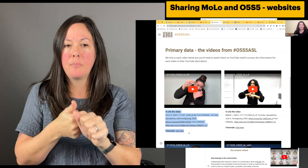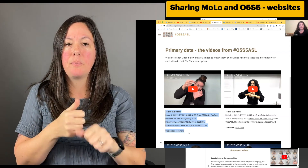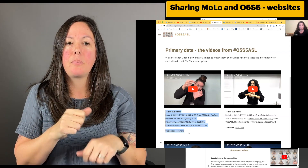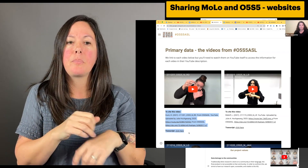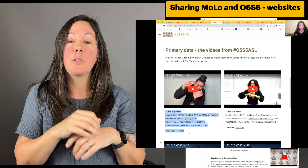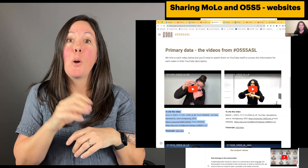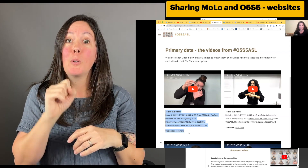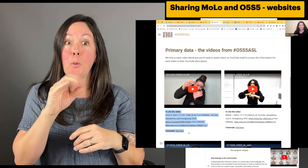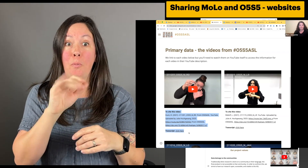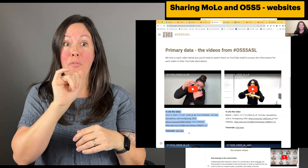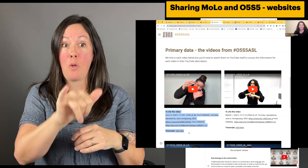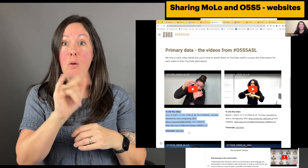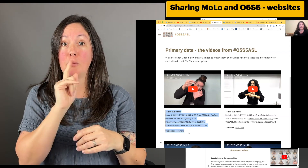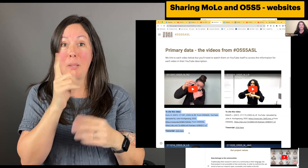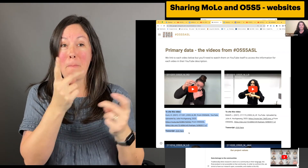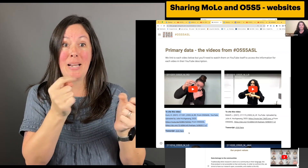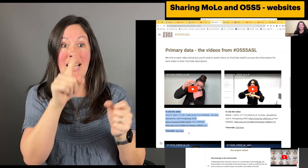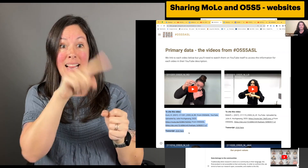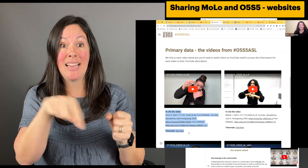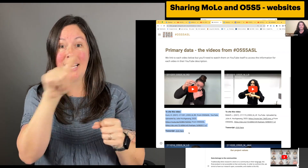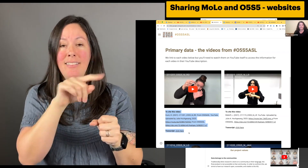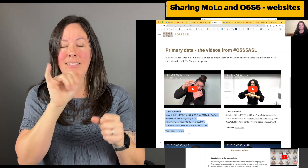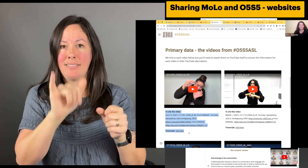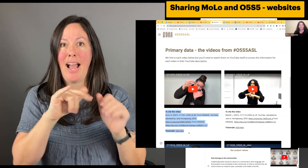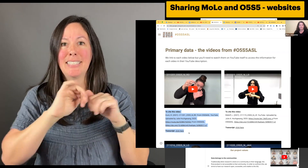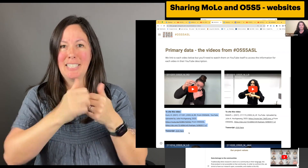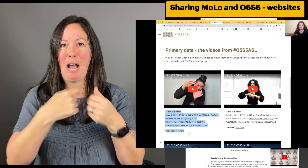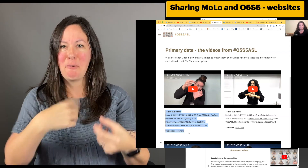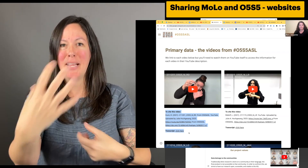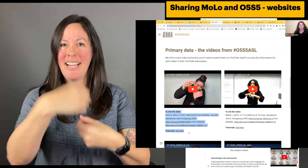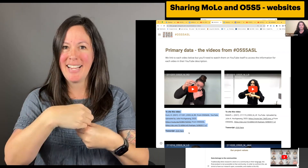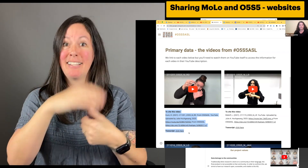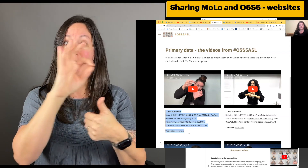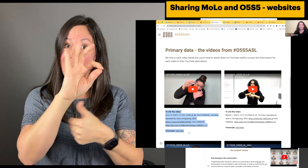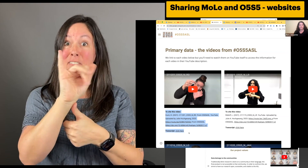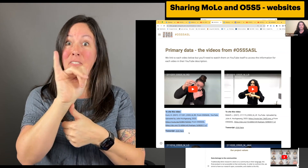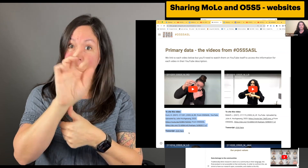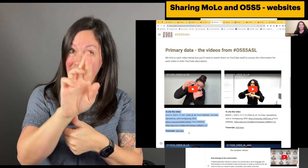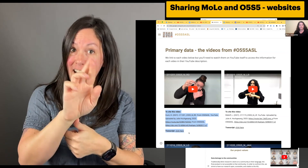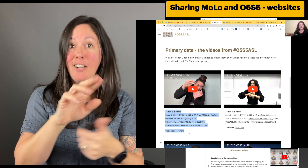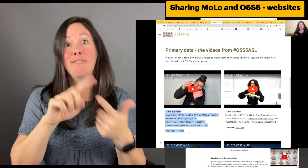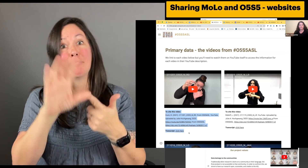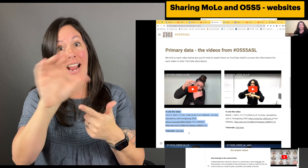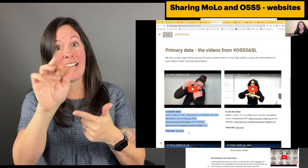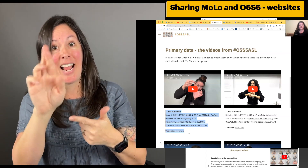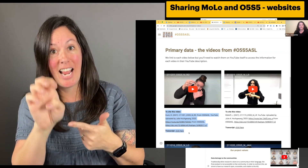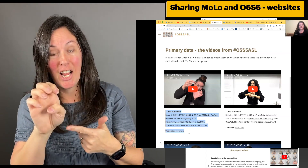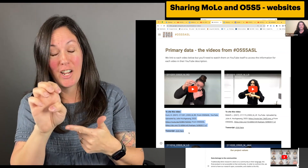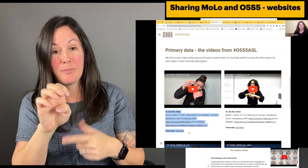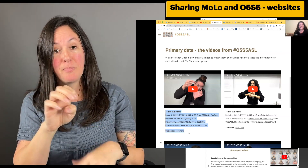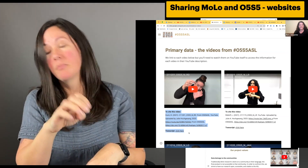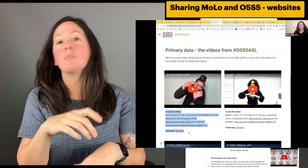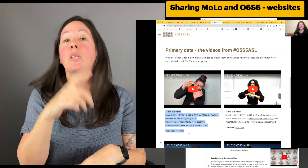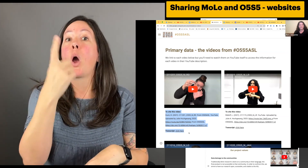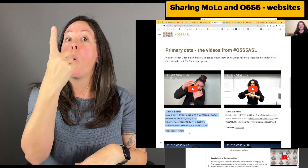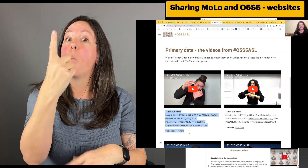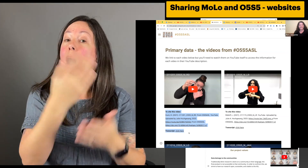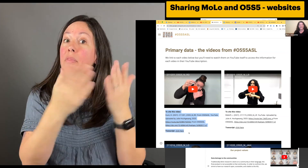transcriptions that we have done and The annotation of the signs themselves so you can see immediately